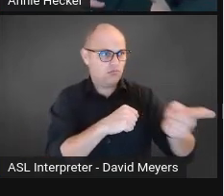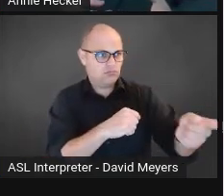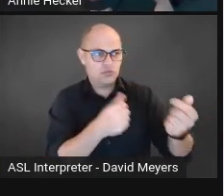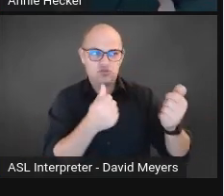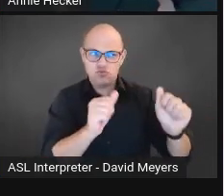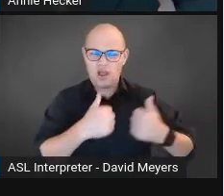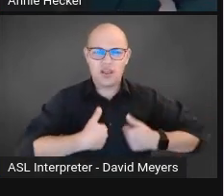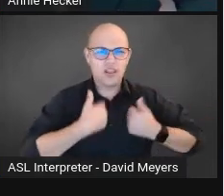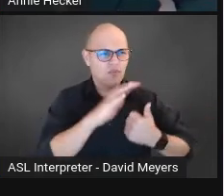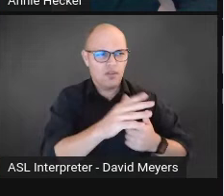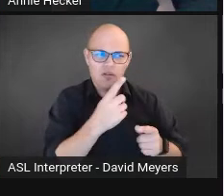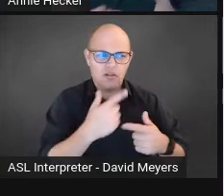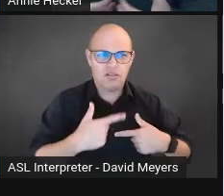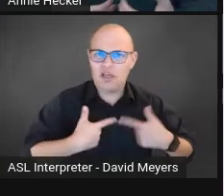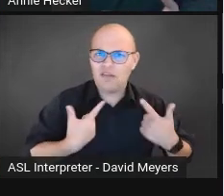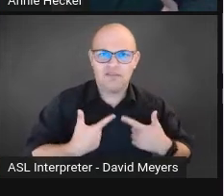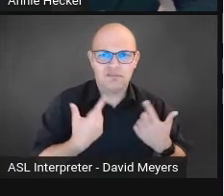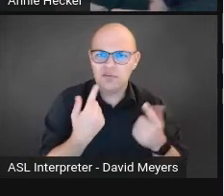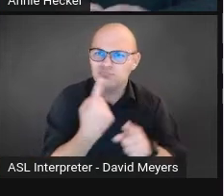and do the same things as everybody else.